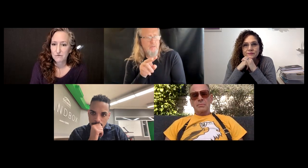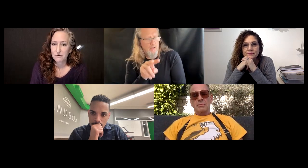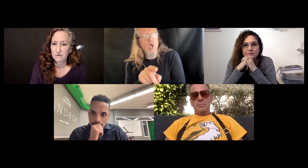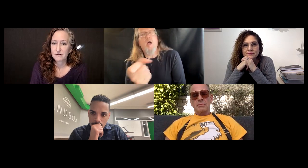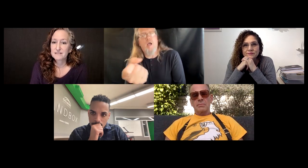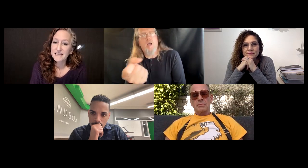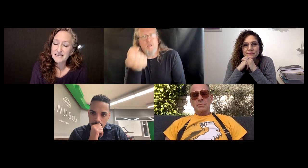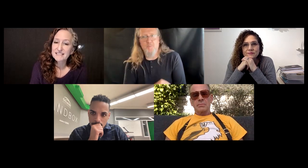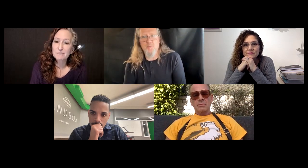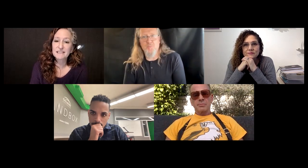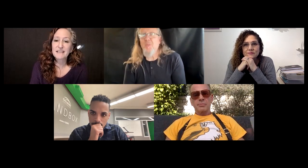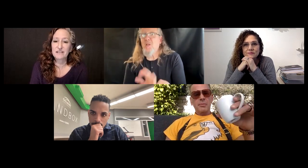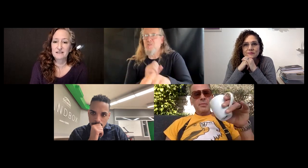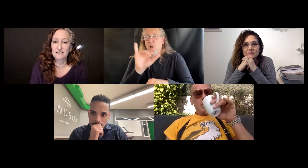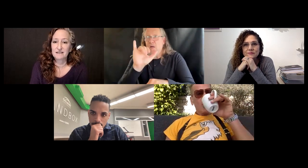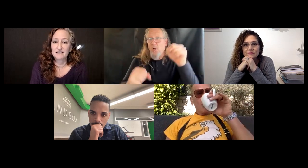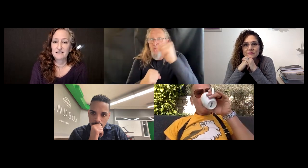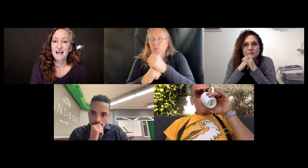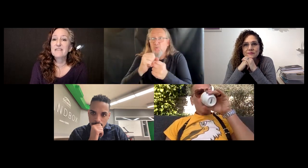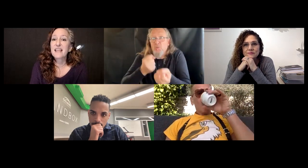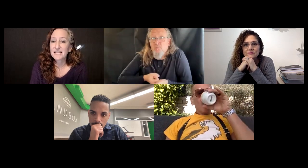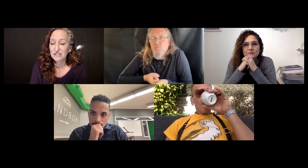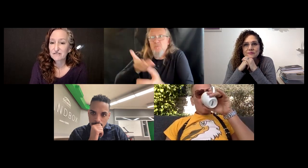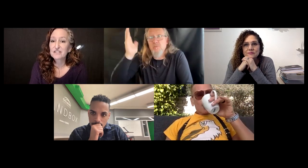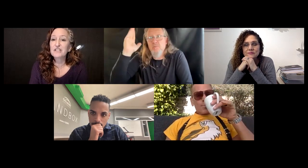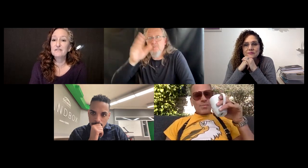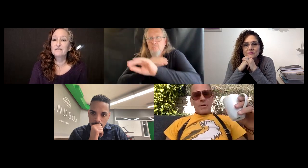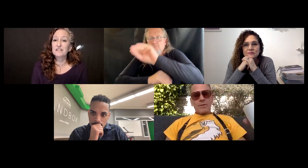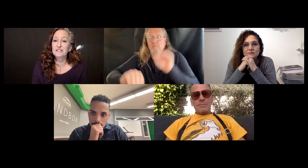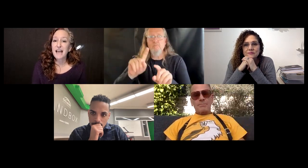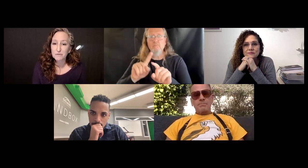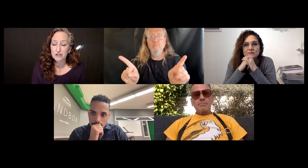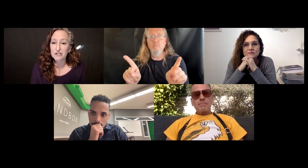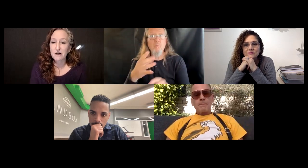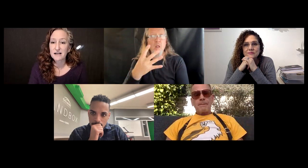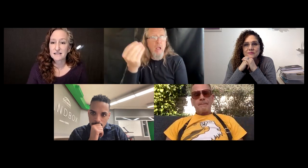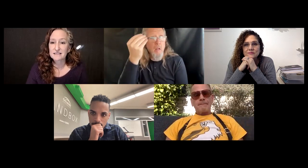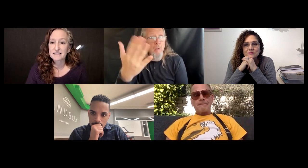We show. Seeing is believing, and then you've captured your audience.